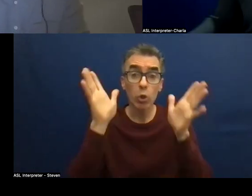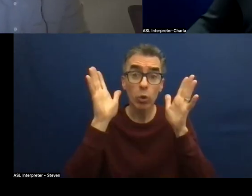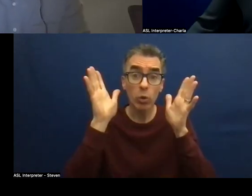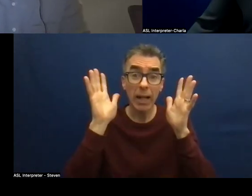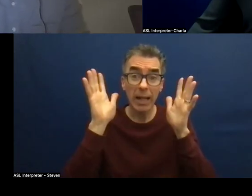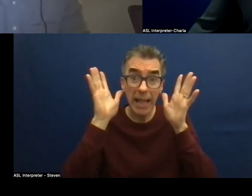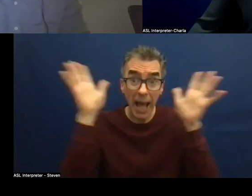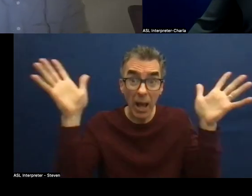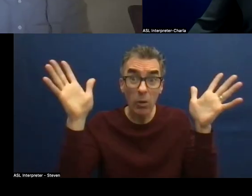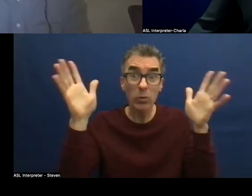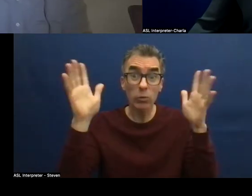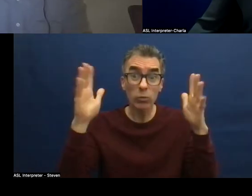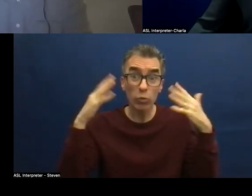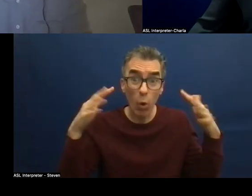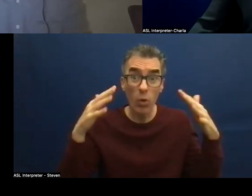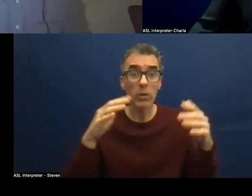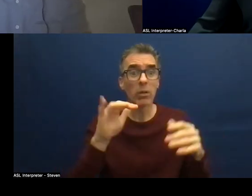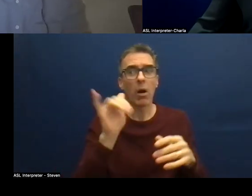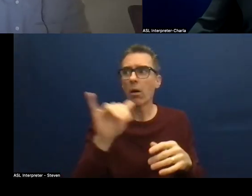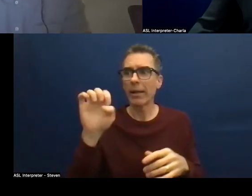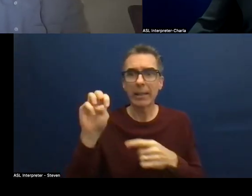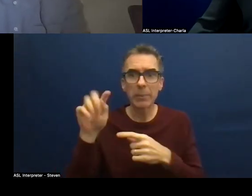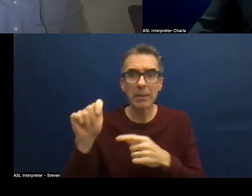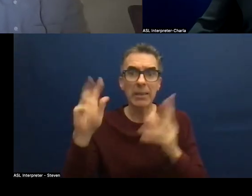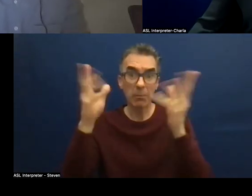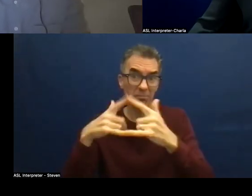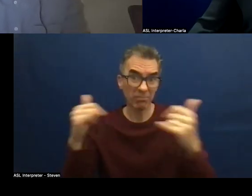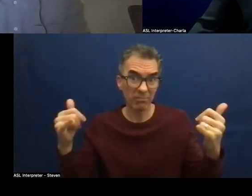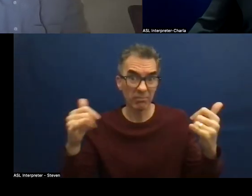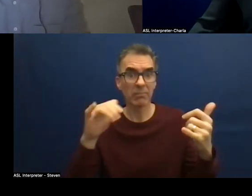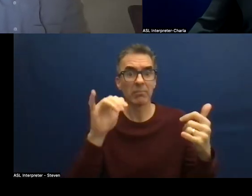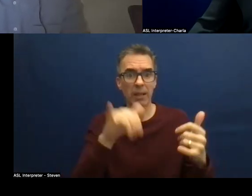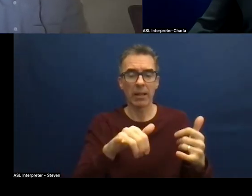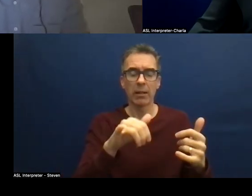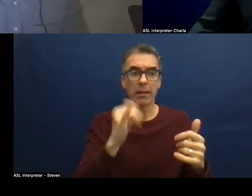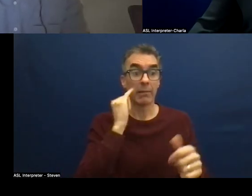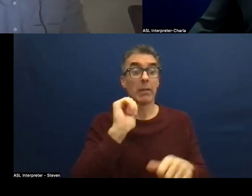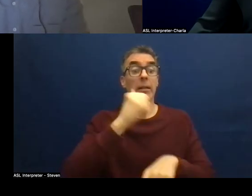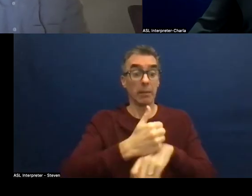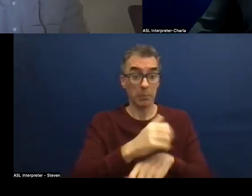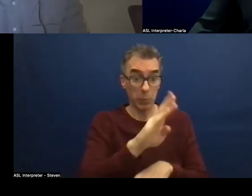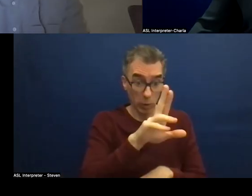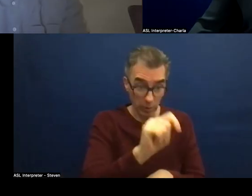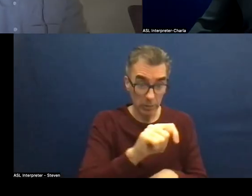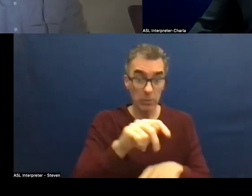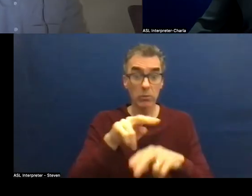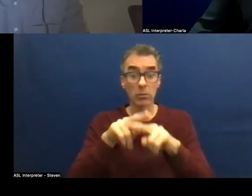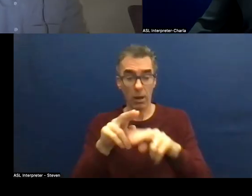and how we are using these first CDOT-led BRT to make sure that we have better outcomes